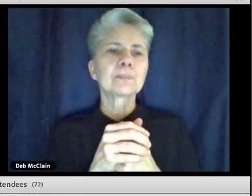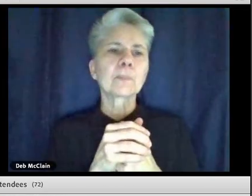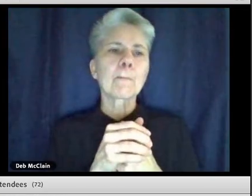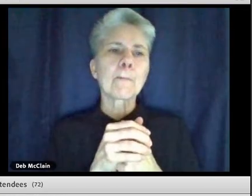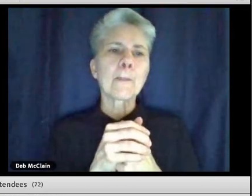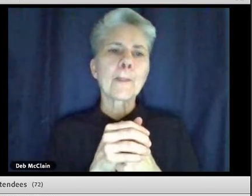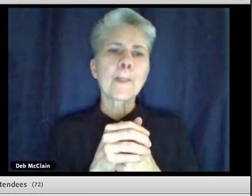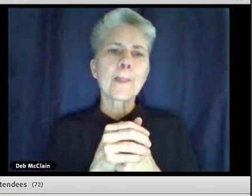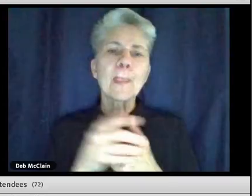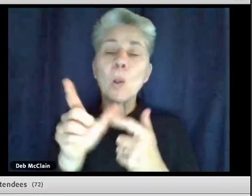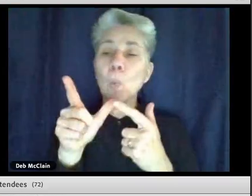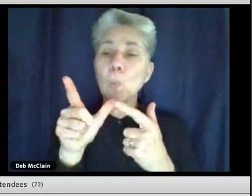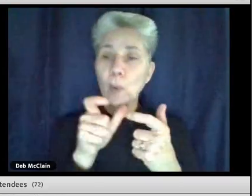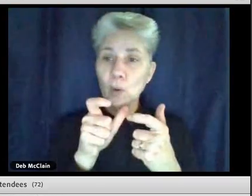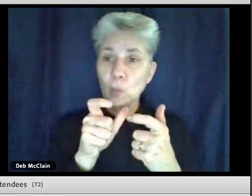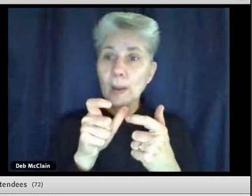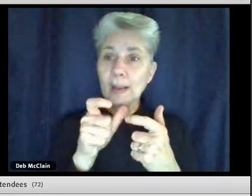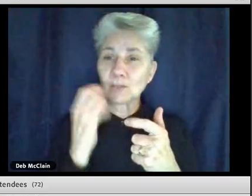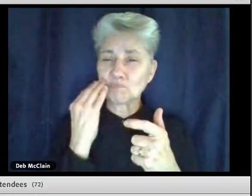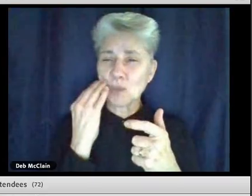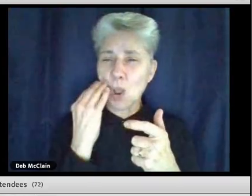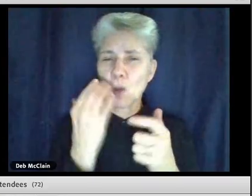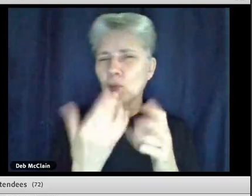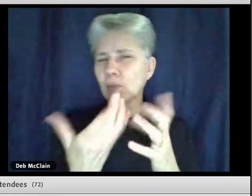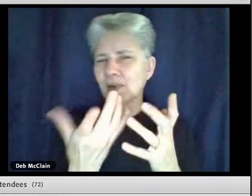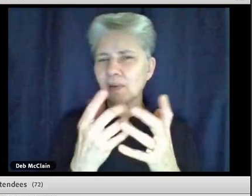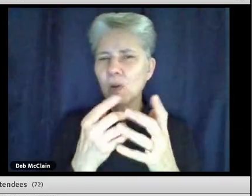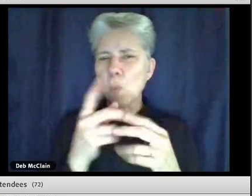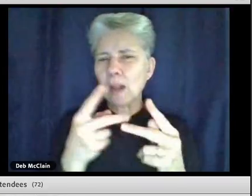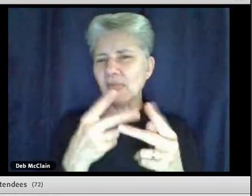chasing this girl when she's skiing.